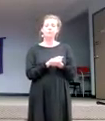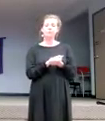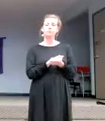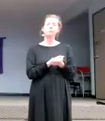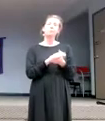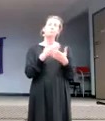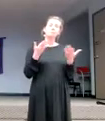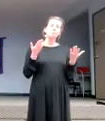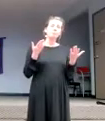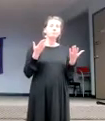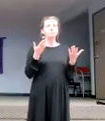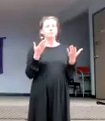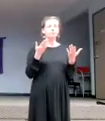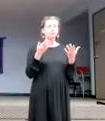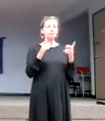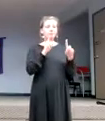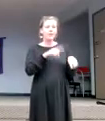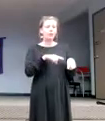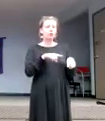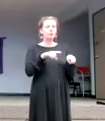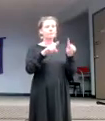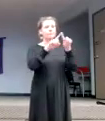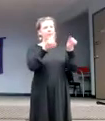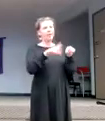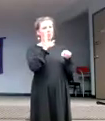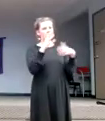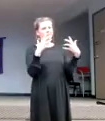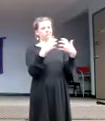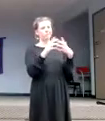In general, the short answer is the panel will be compatible. Really what we're checking is